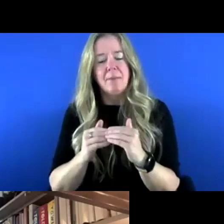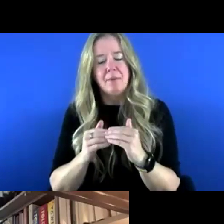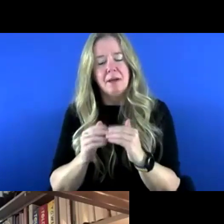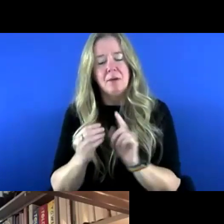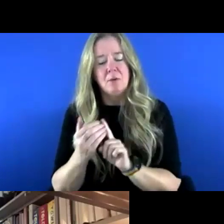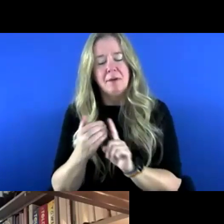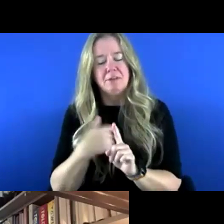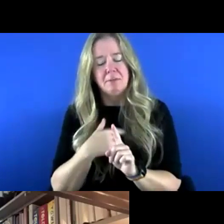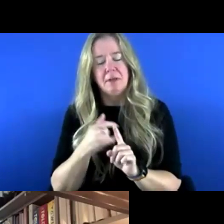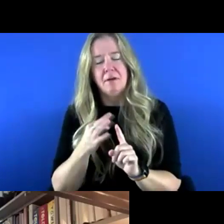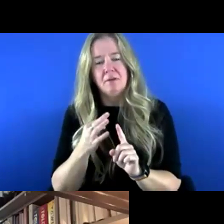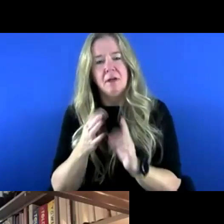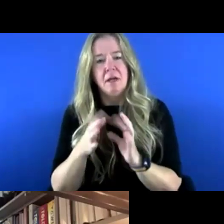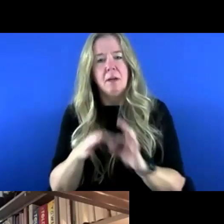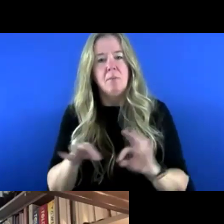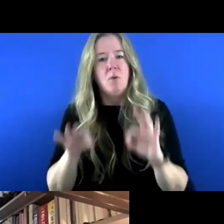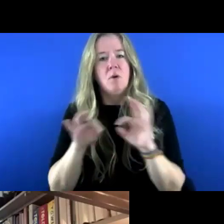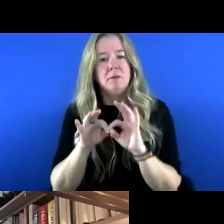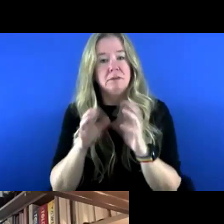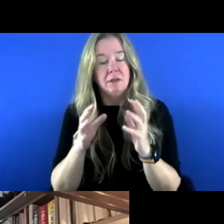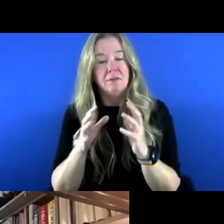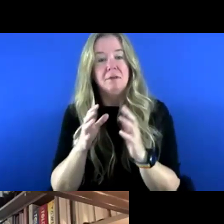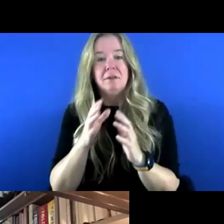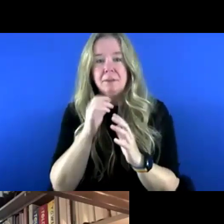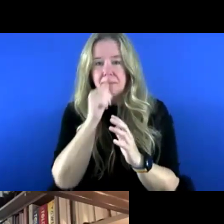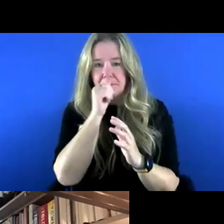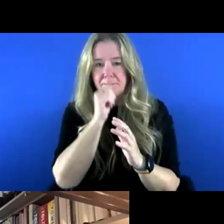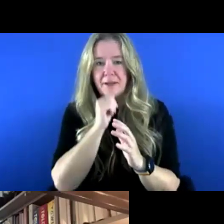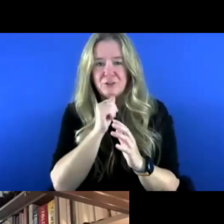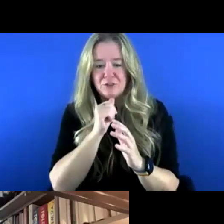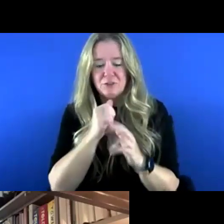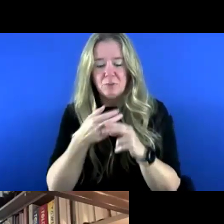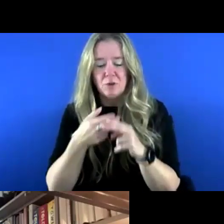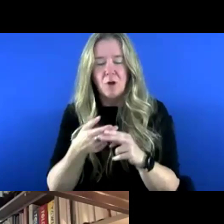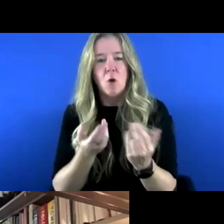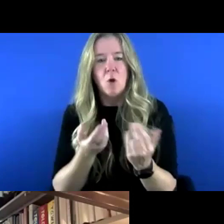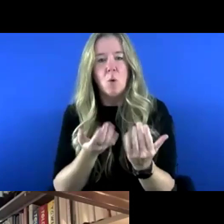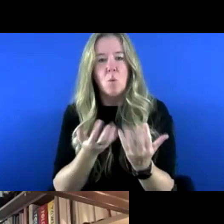is the importance of patience and what we call wait times,